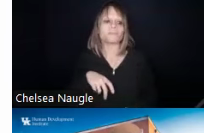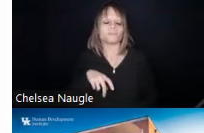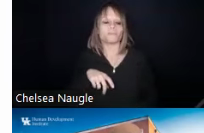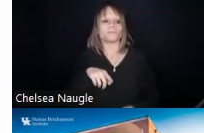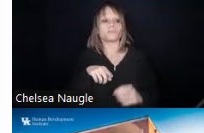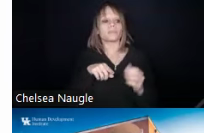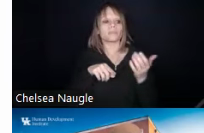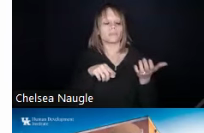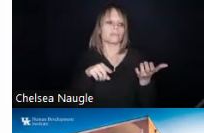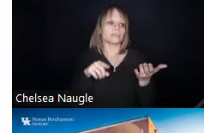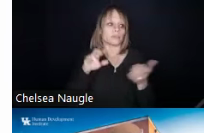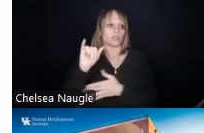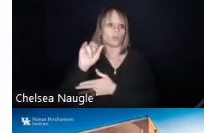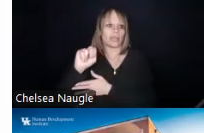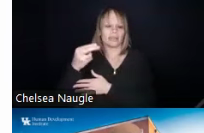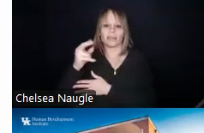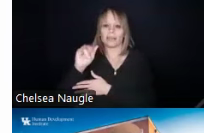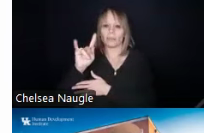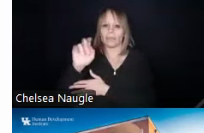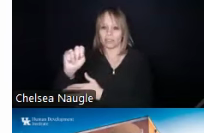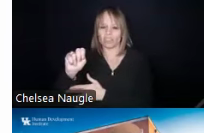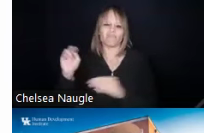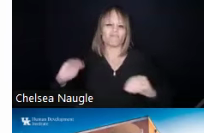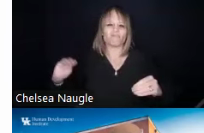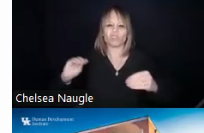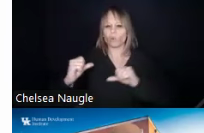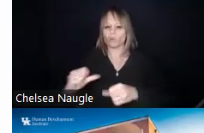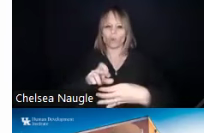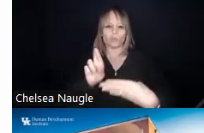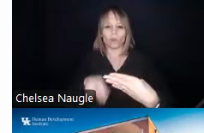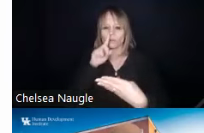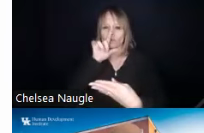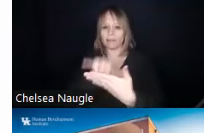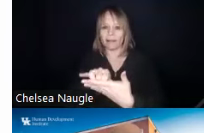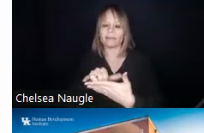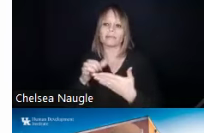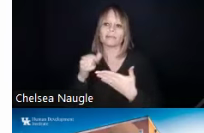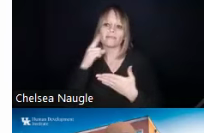inhibition I talked about we didn't get a lot of strong findings for inhibition as part of executive function uh but